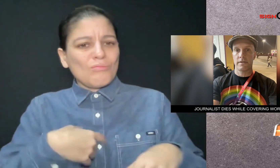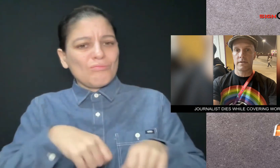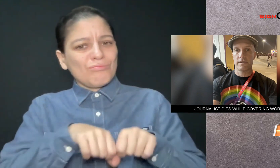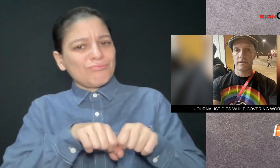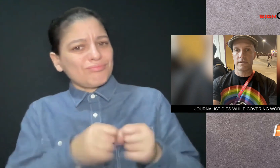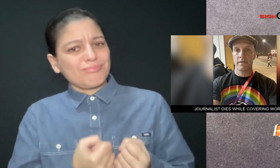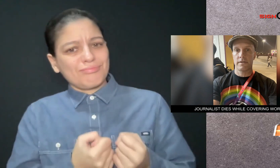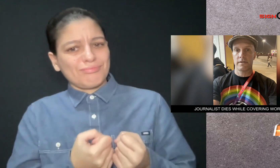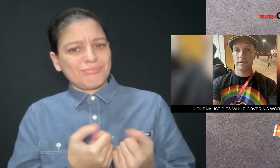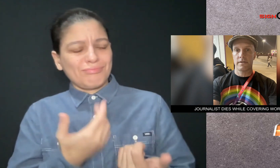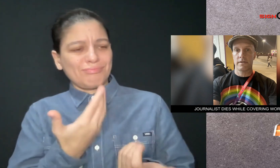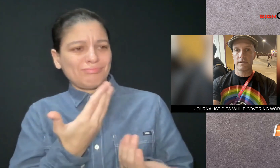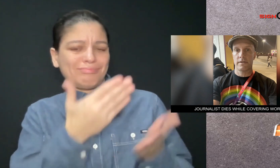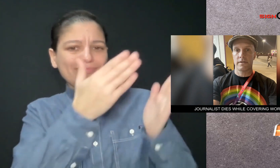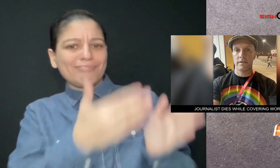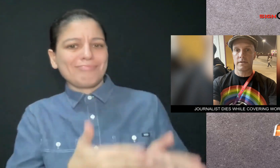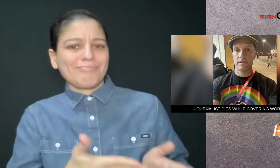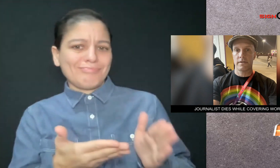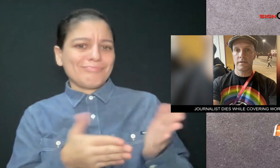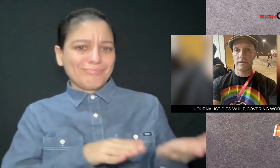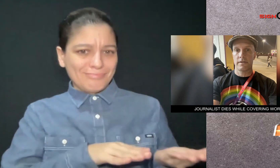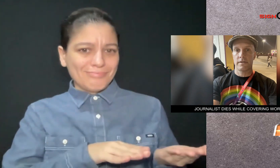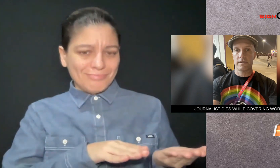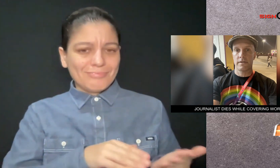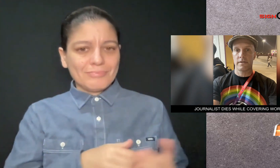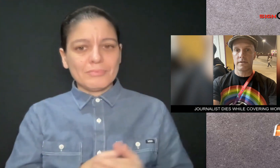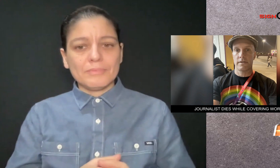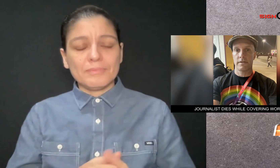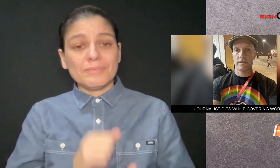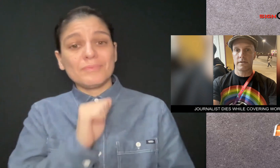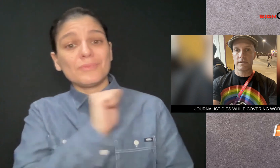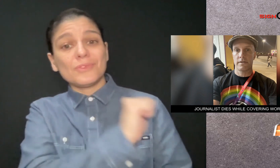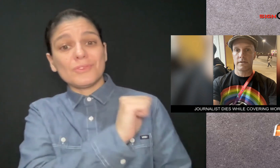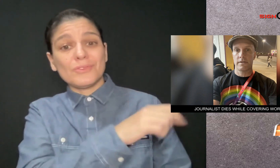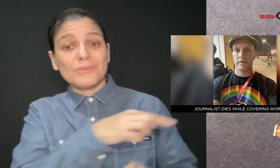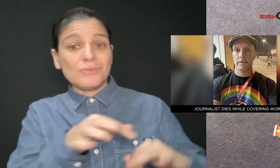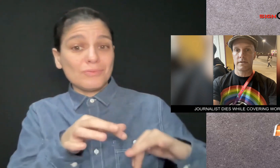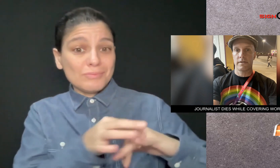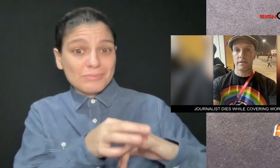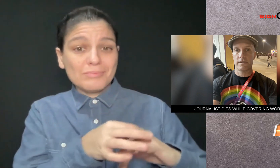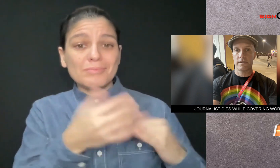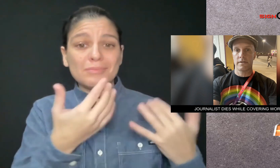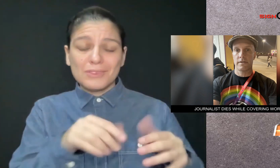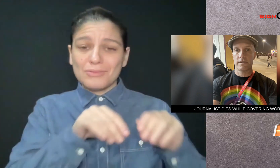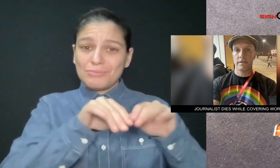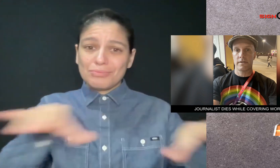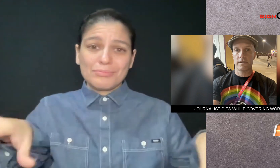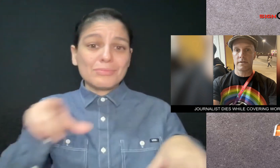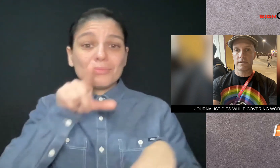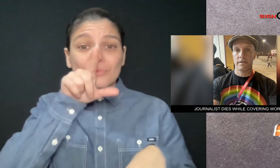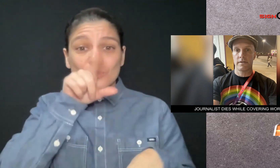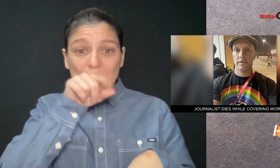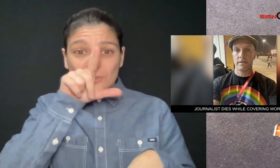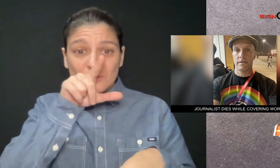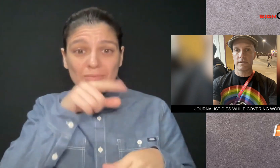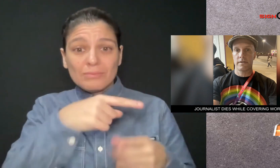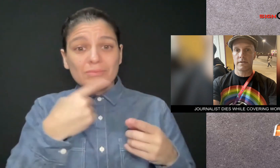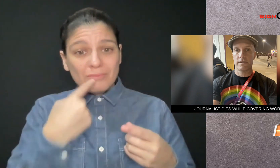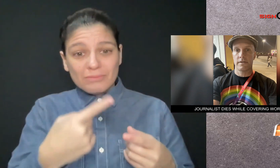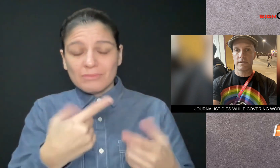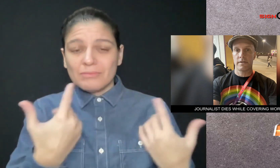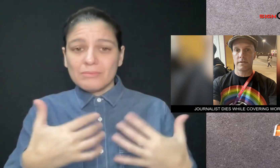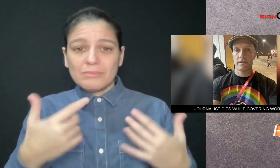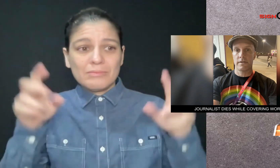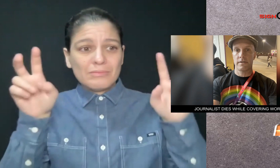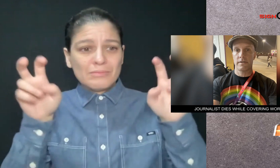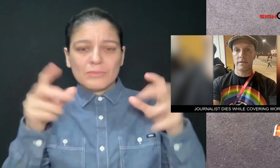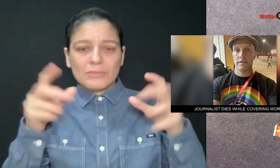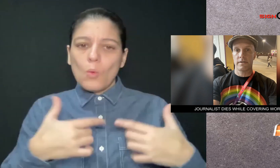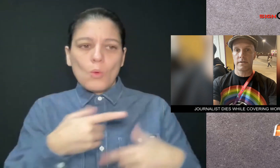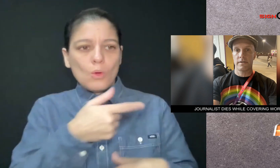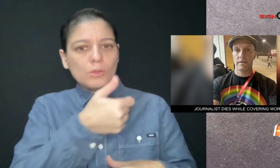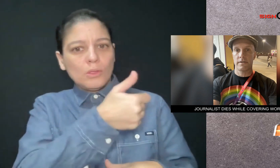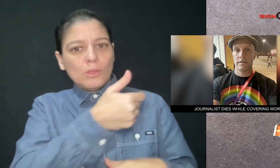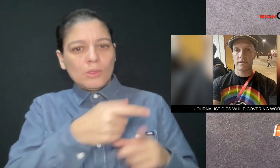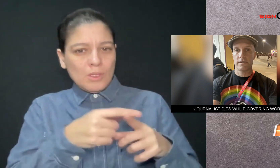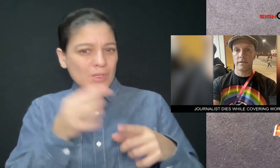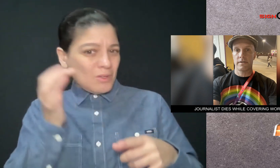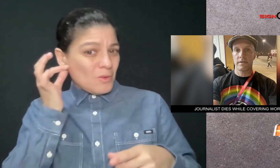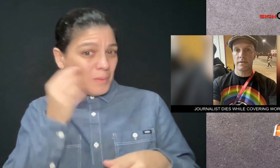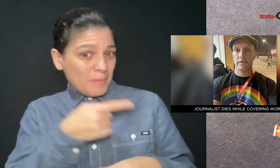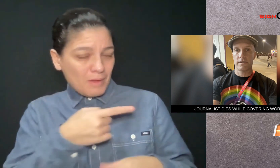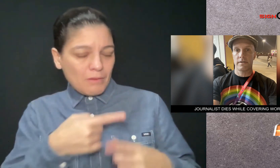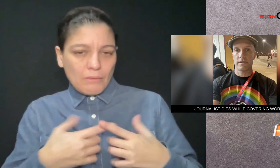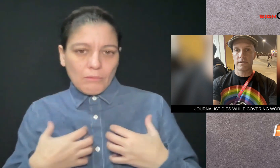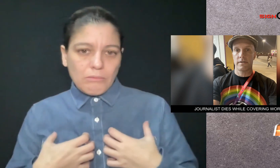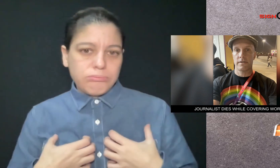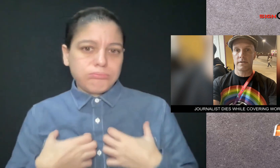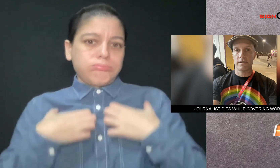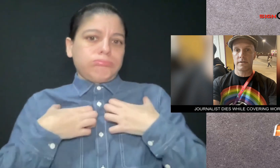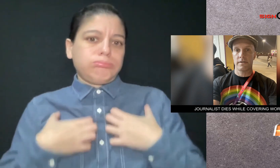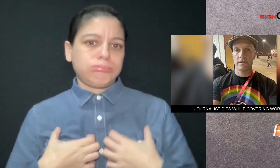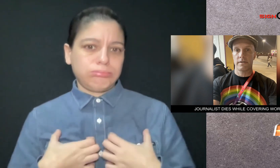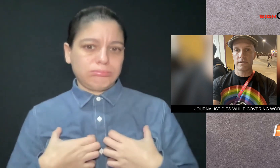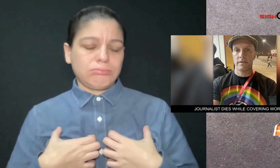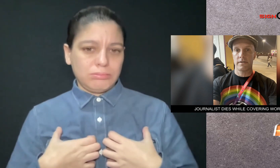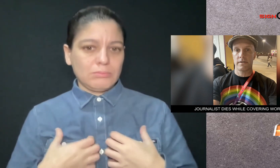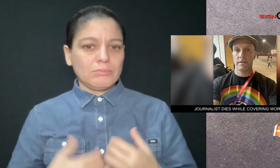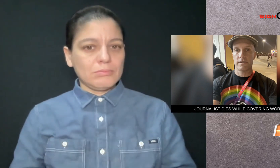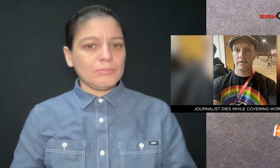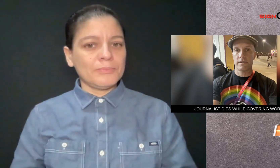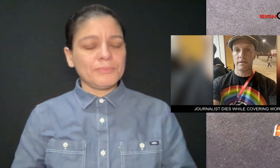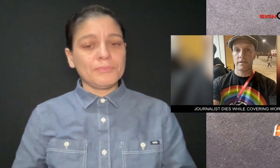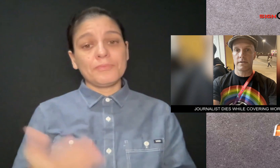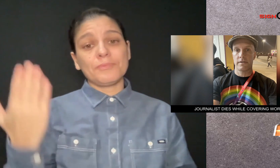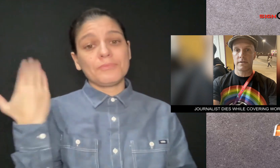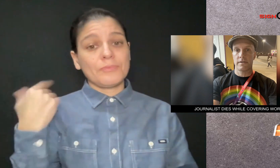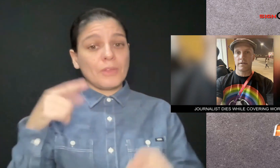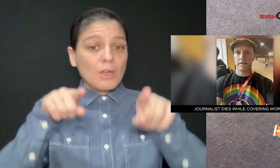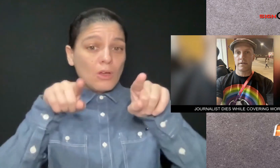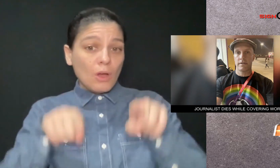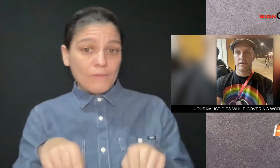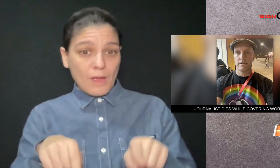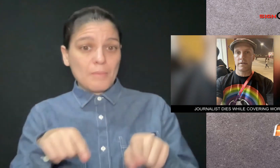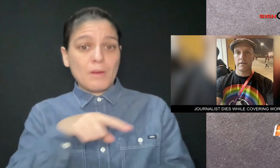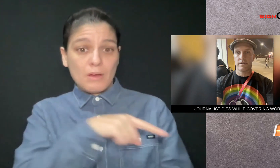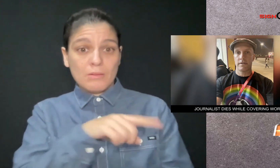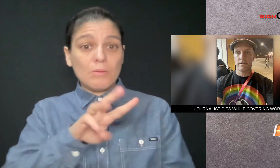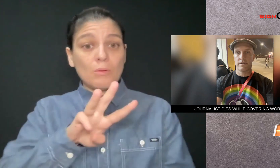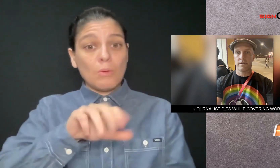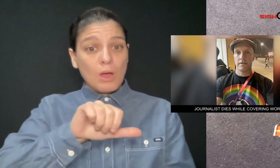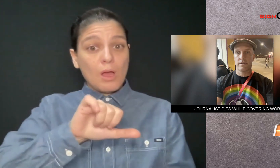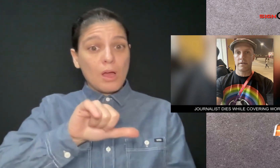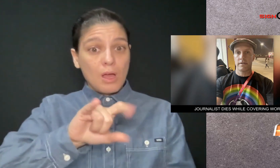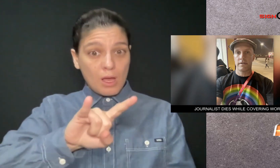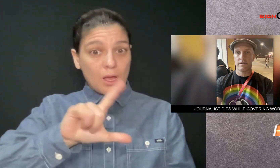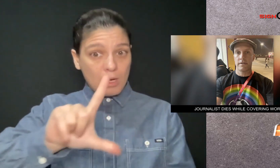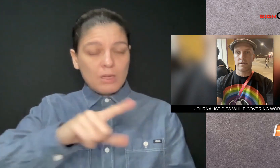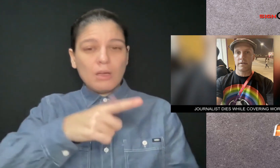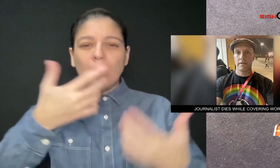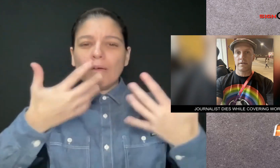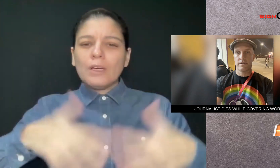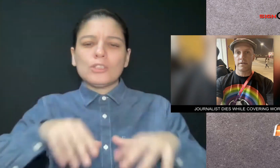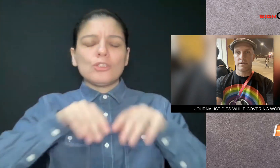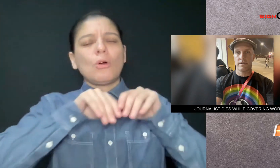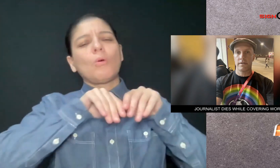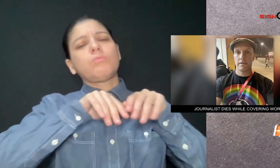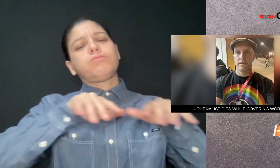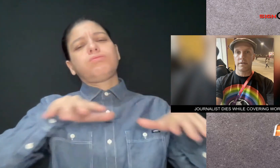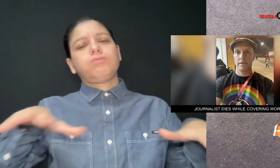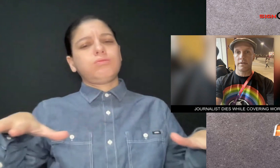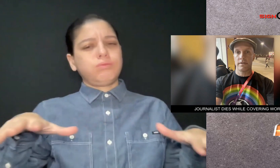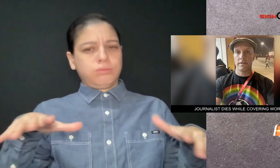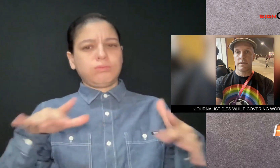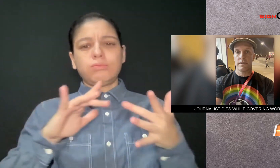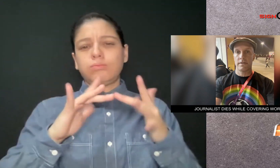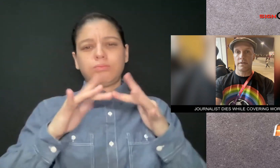of Wahl's passing his wife posted a statement on Twitter saying she is in complete shock